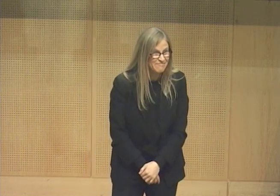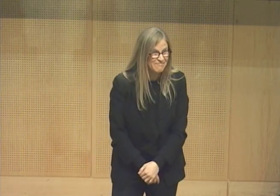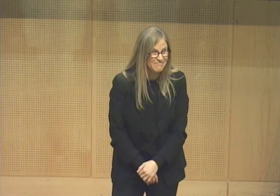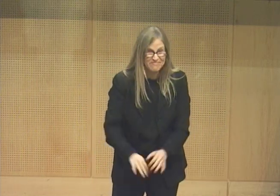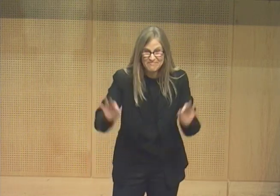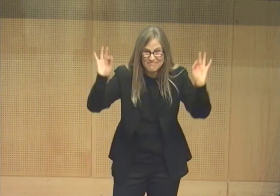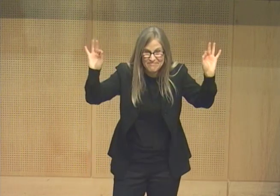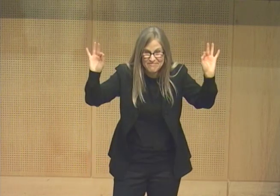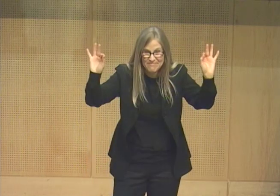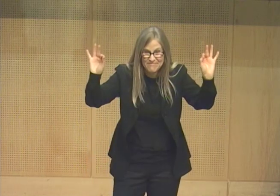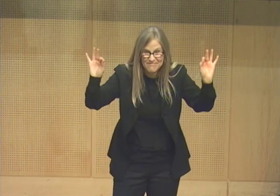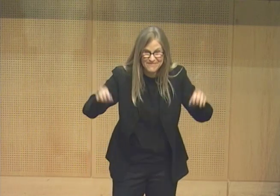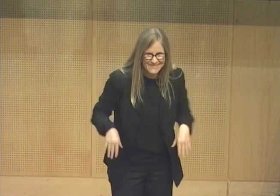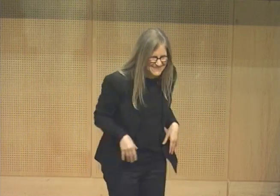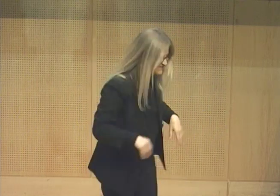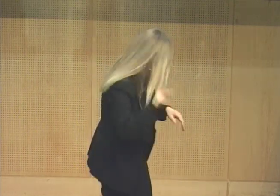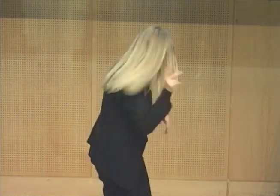Everyone with me?